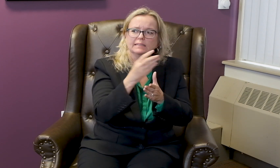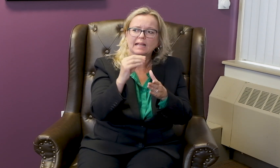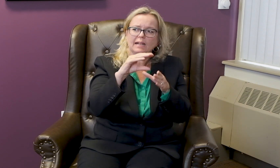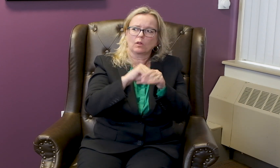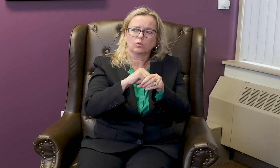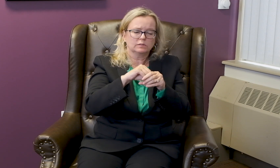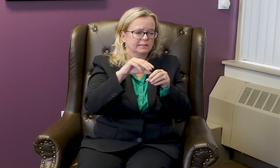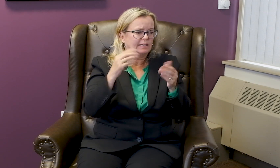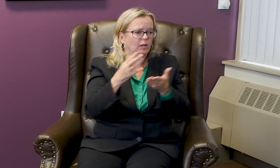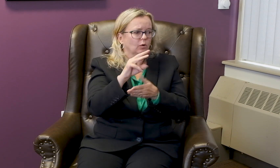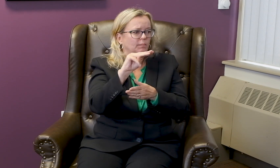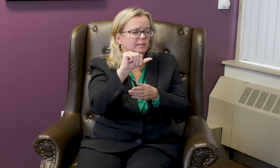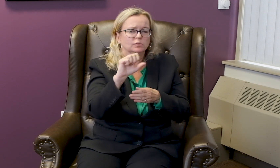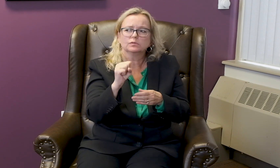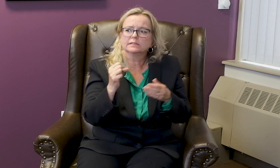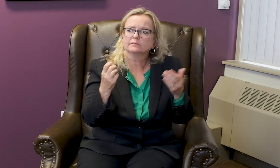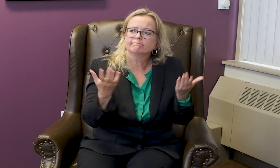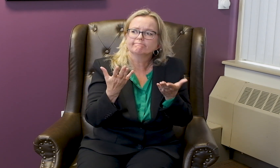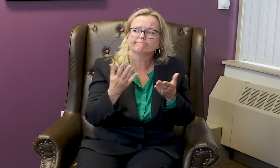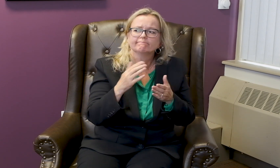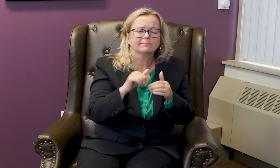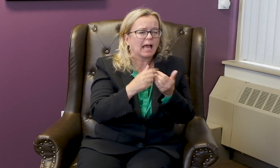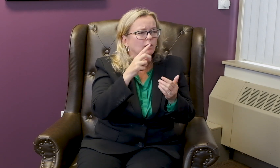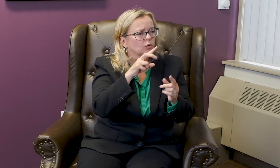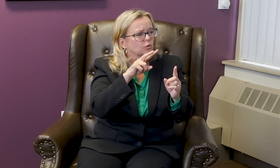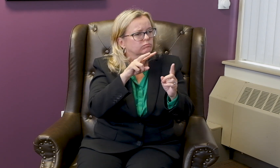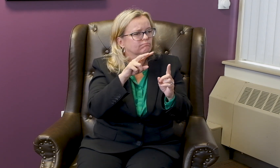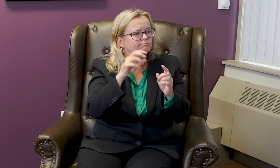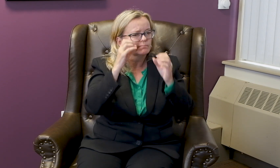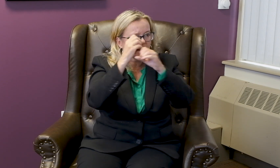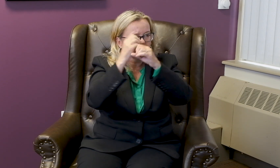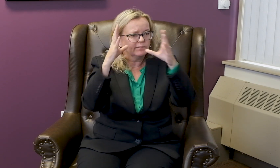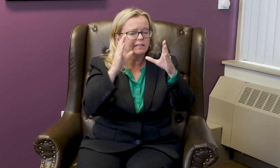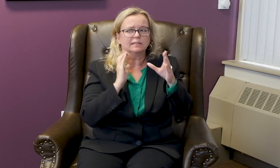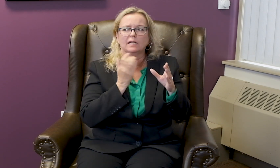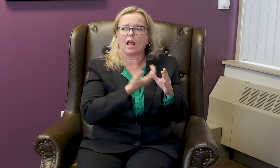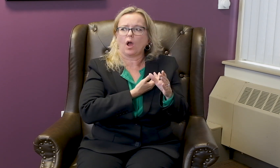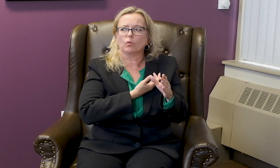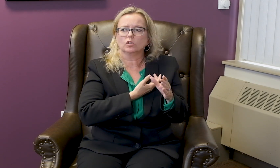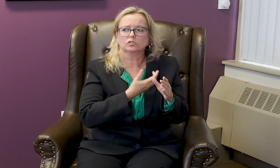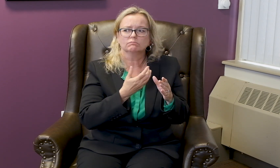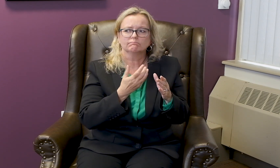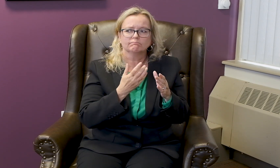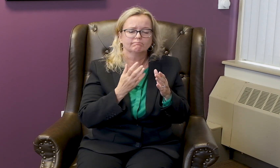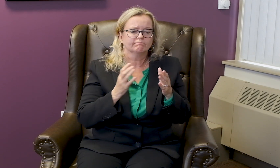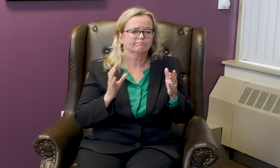the future of disability rights and inclusion in Massachusetts, and how